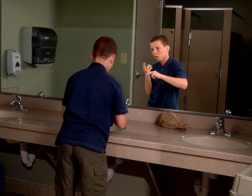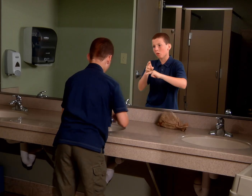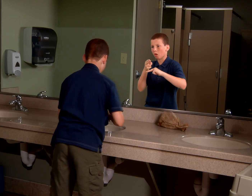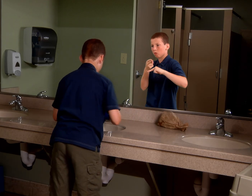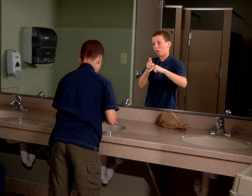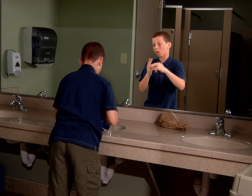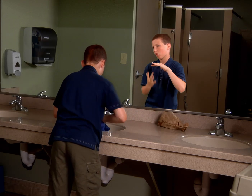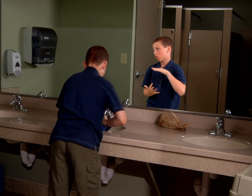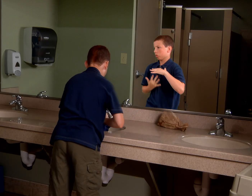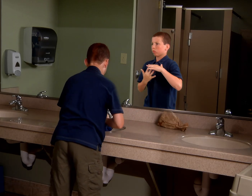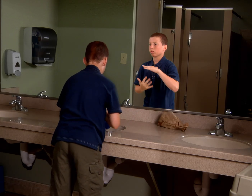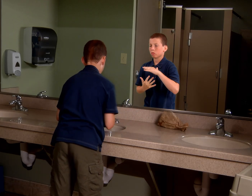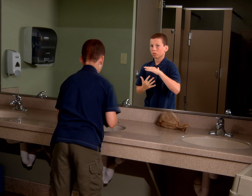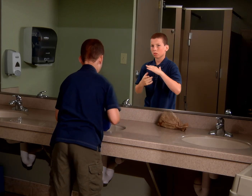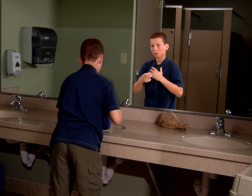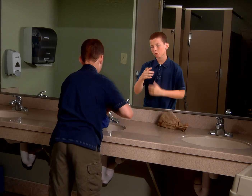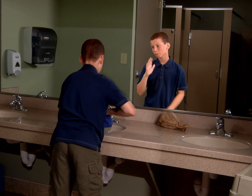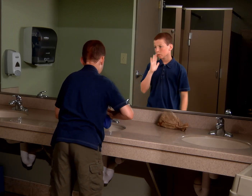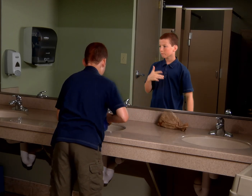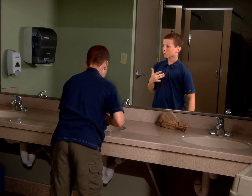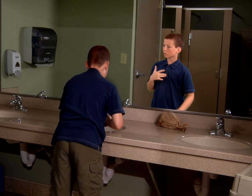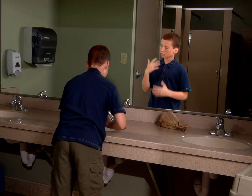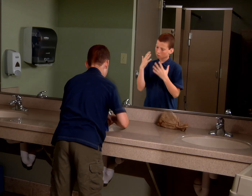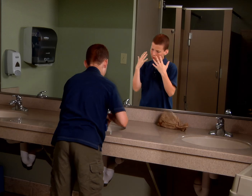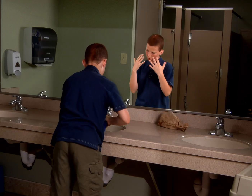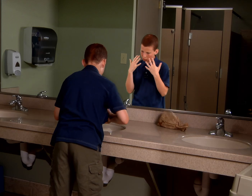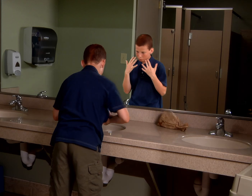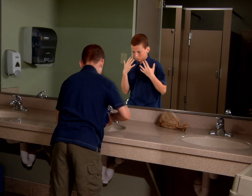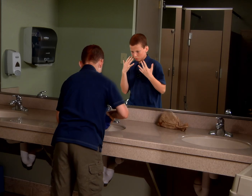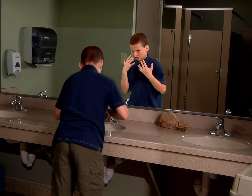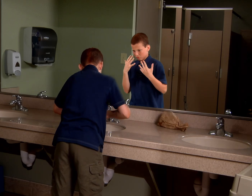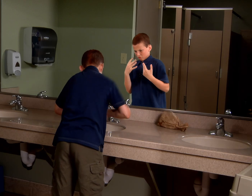AND YOU'LL BE LOCKED IN YOUR PAIN.